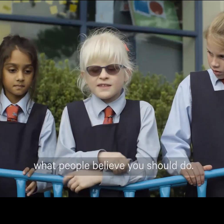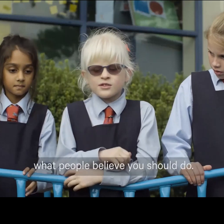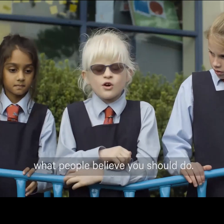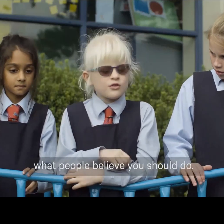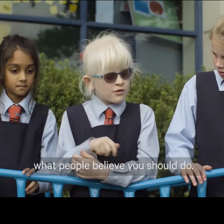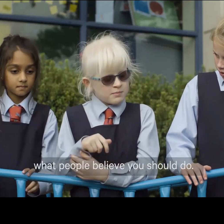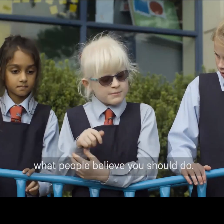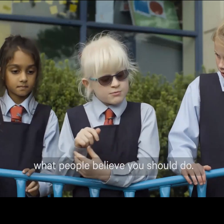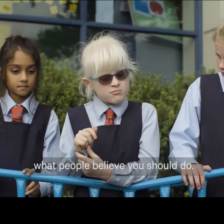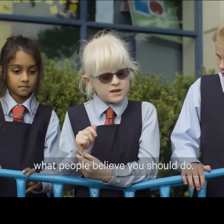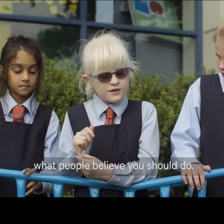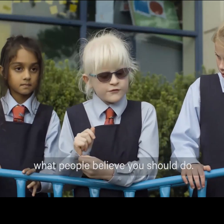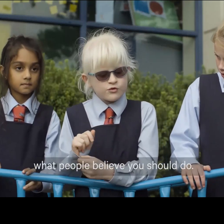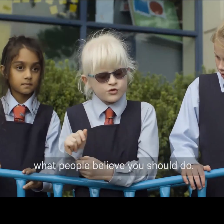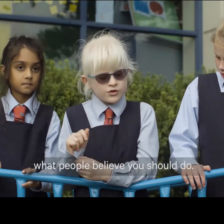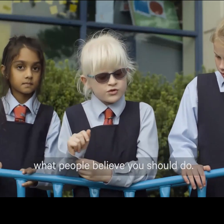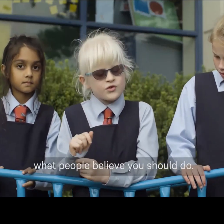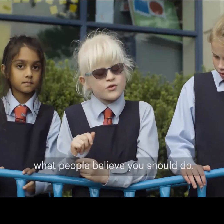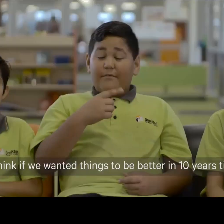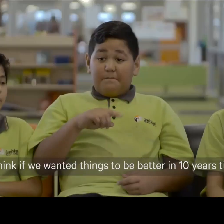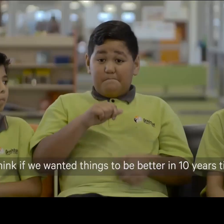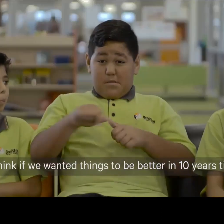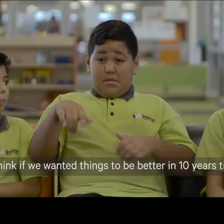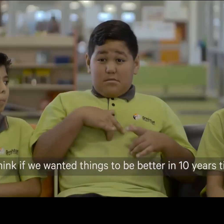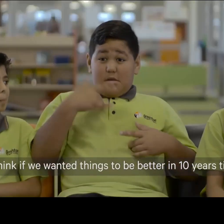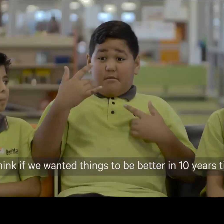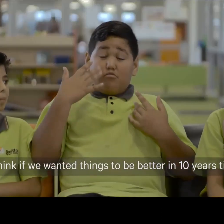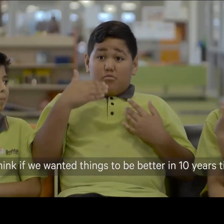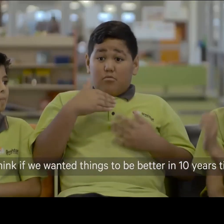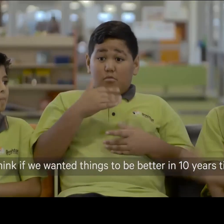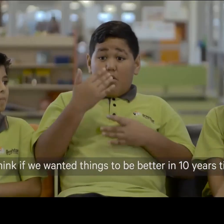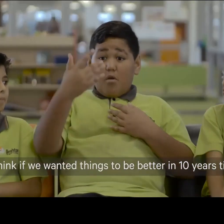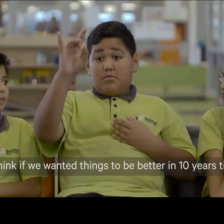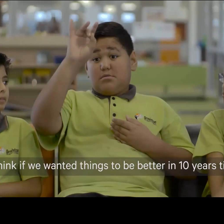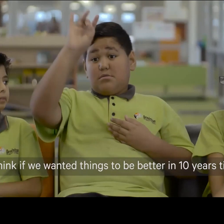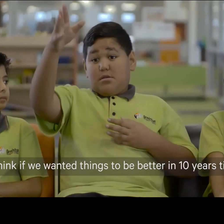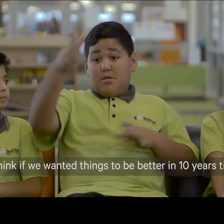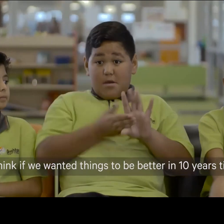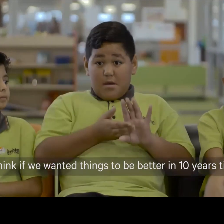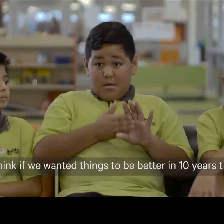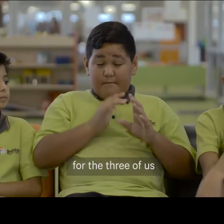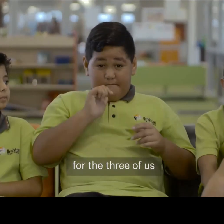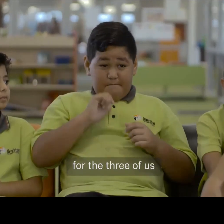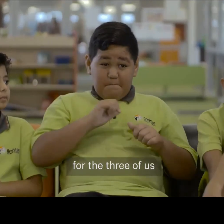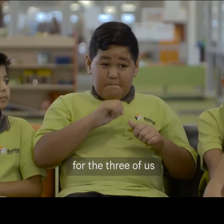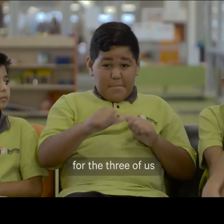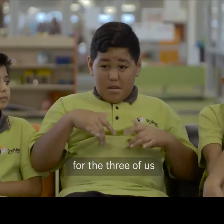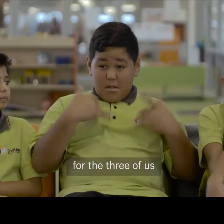and not what people believe you should do. I think if we wanted things to be better in 10 years time